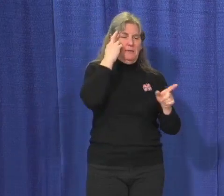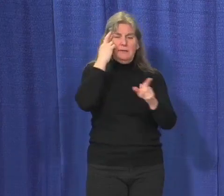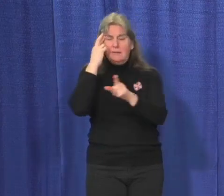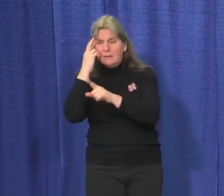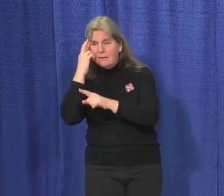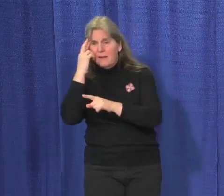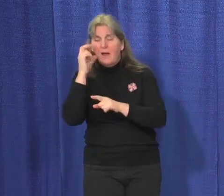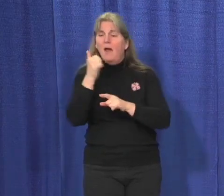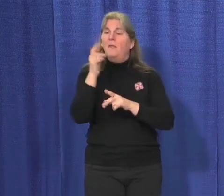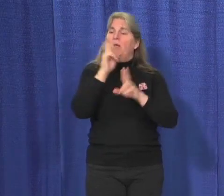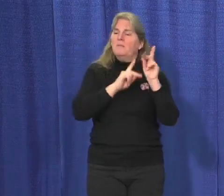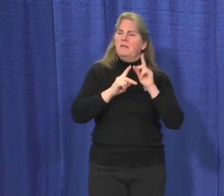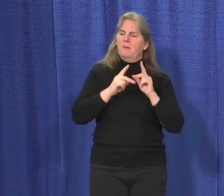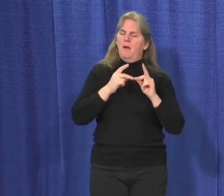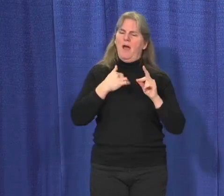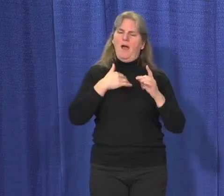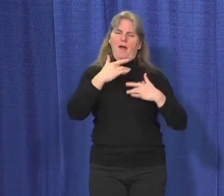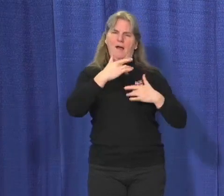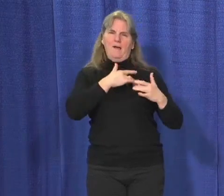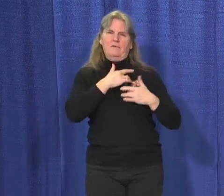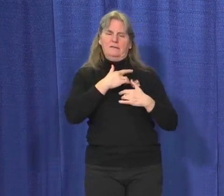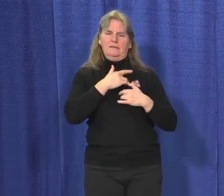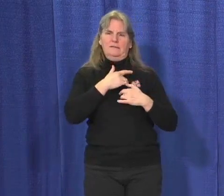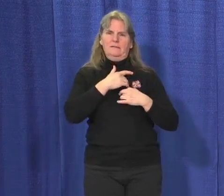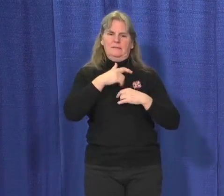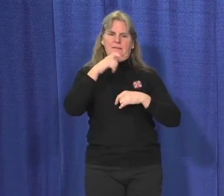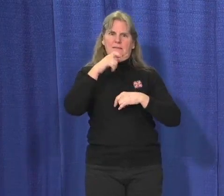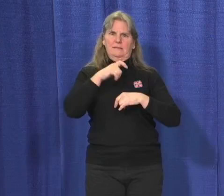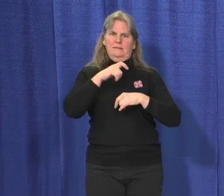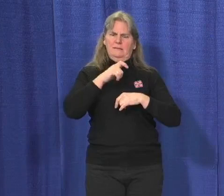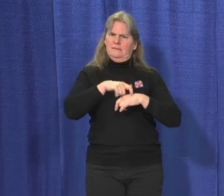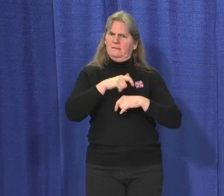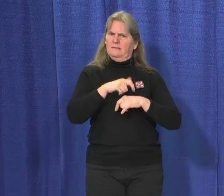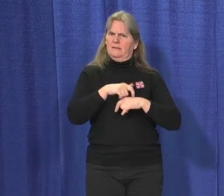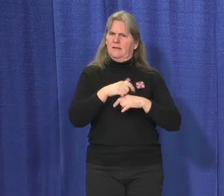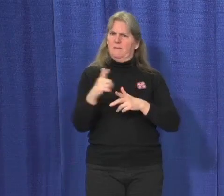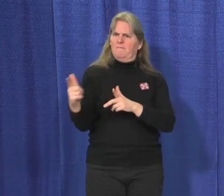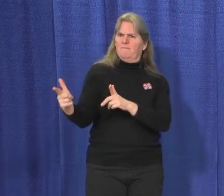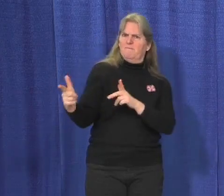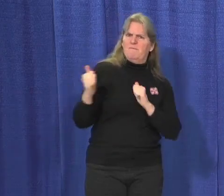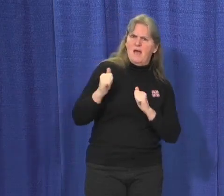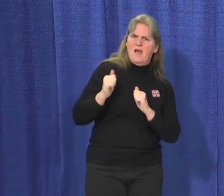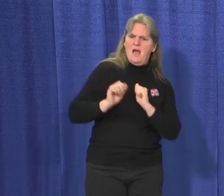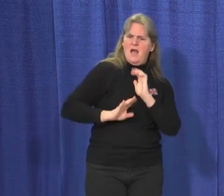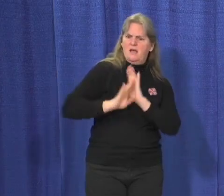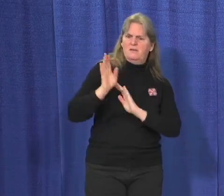There are people who were concerned about the time it took